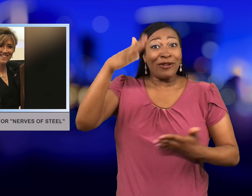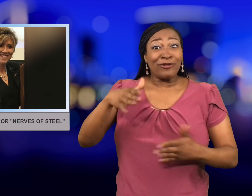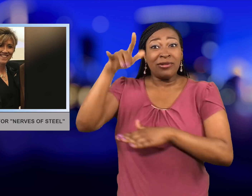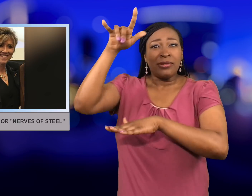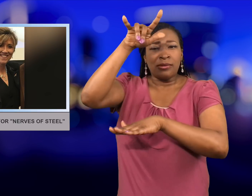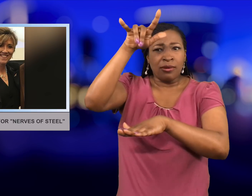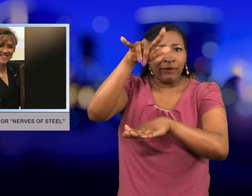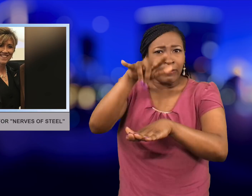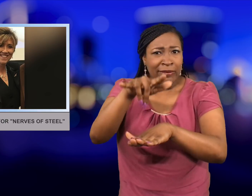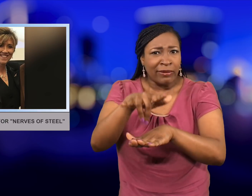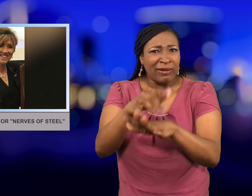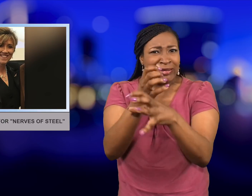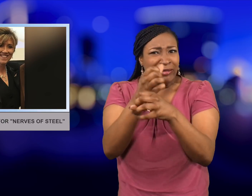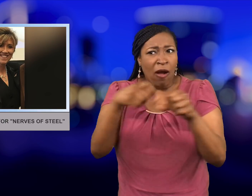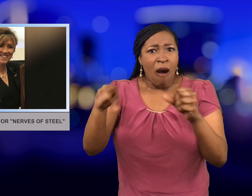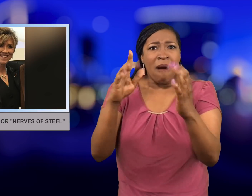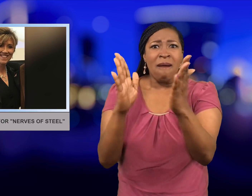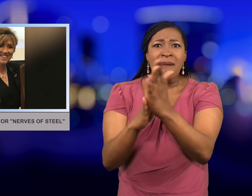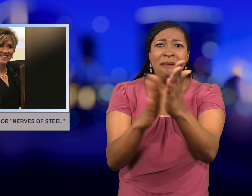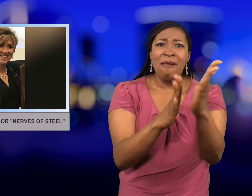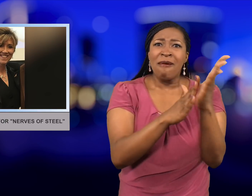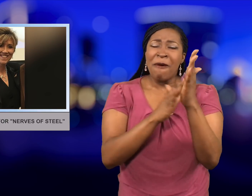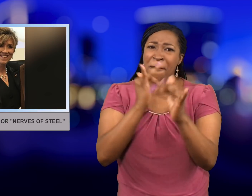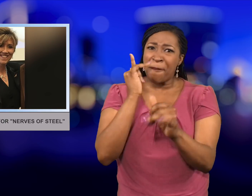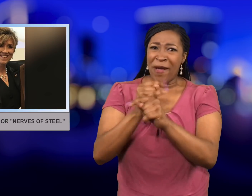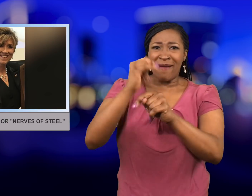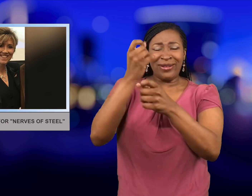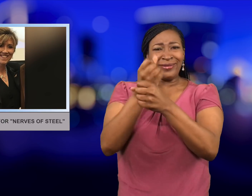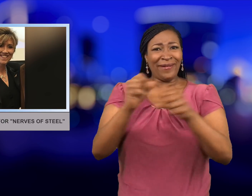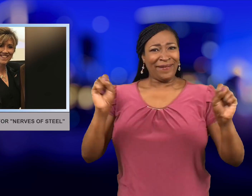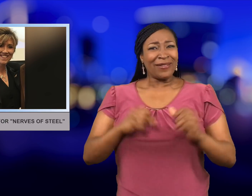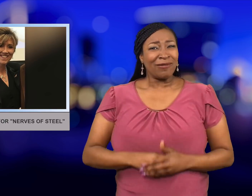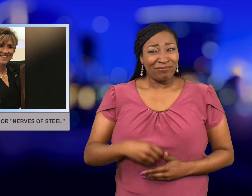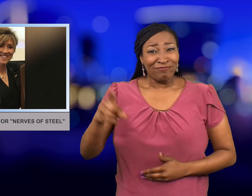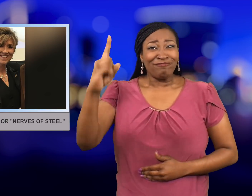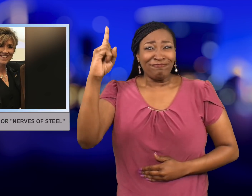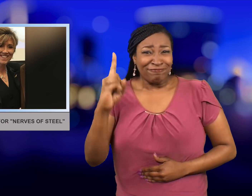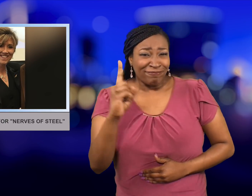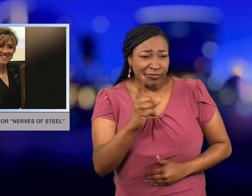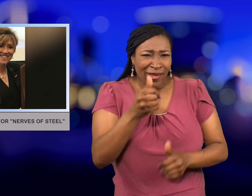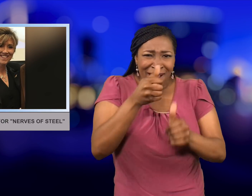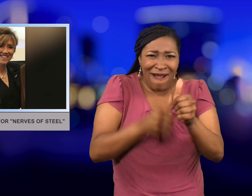She managed to land the plane safely and spoke to each passenger directly after the landing